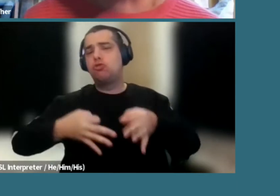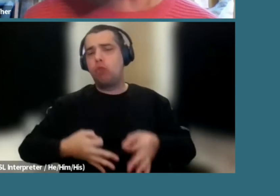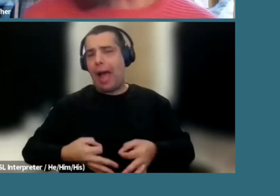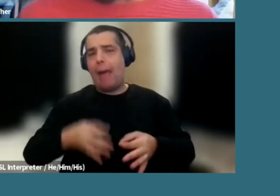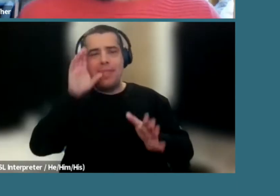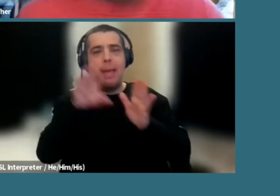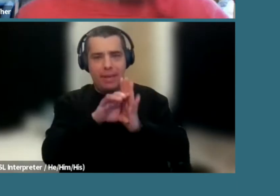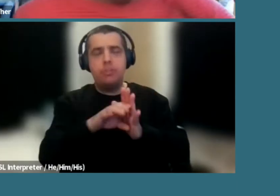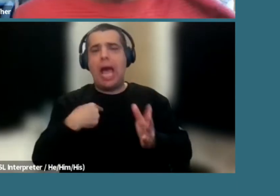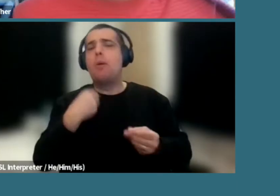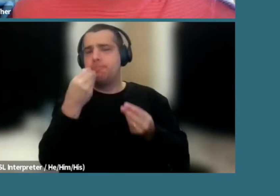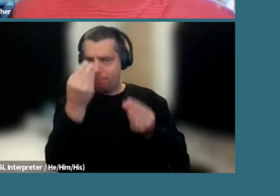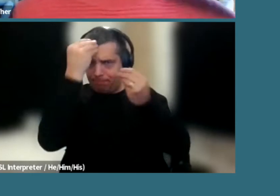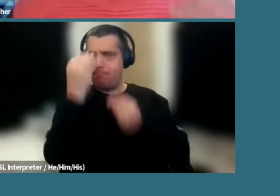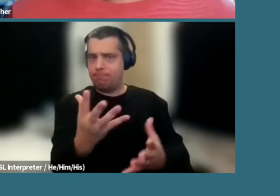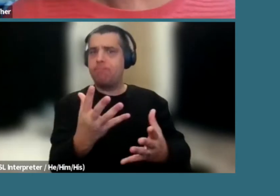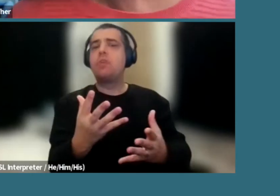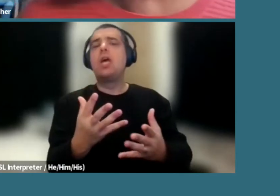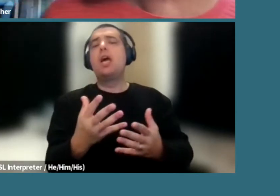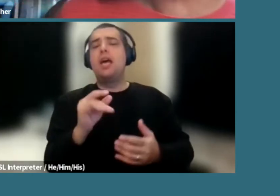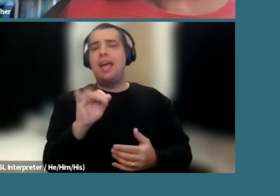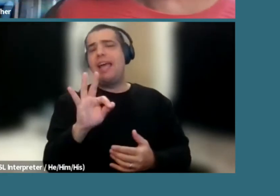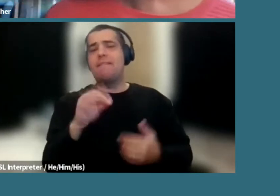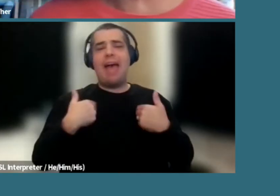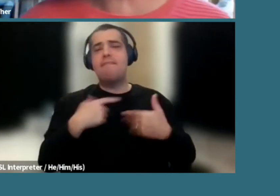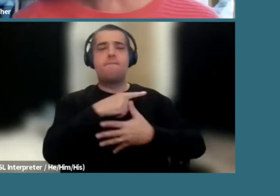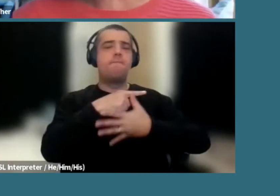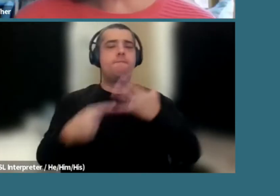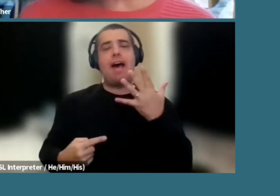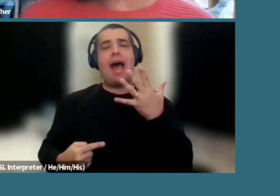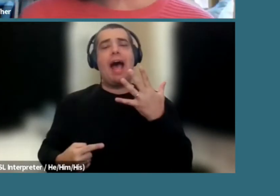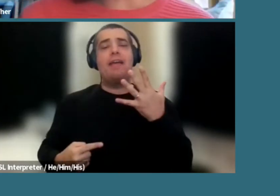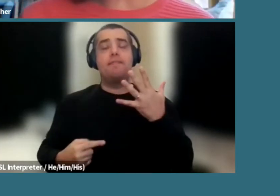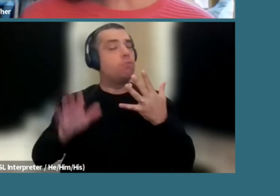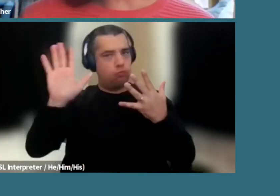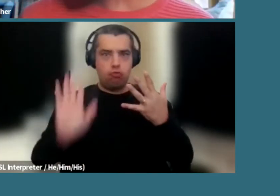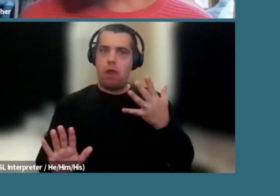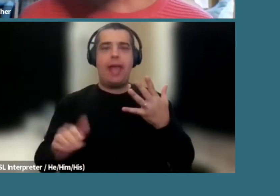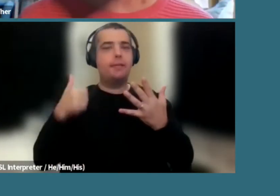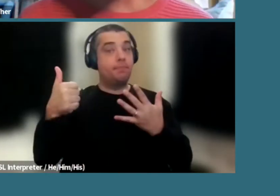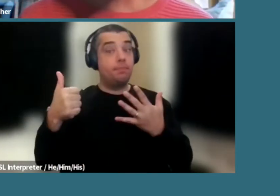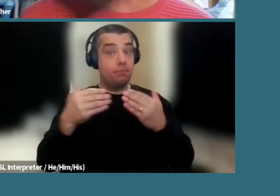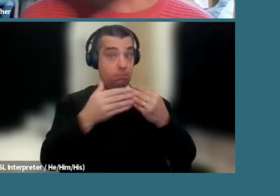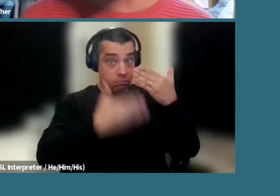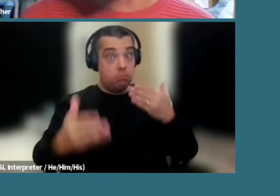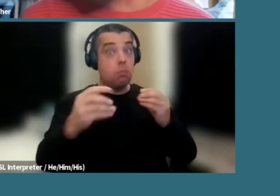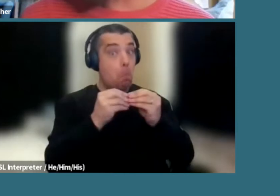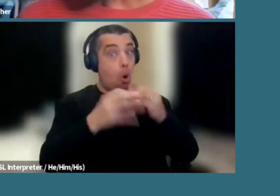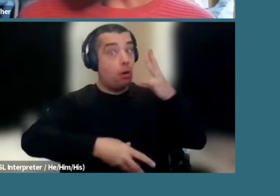And I would say even like, you know, if you have five, that's great. If you want to go beyond five, that's also great.